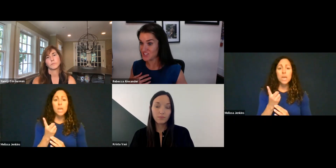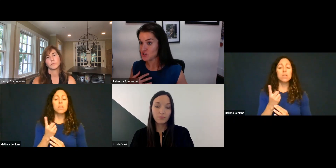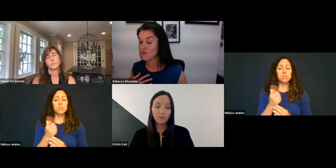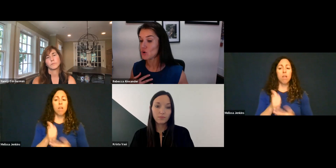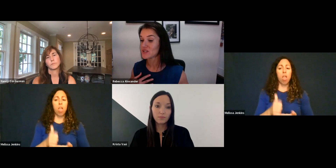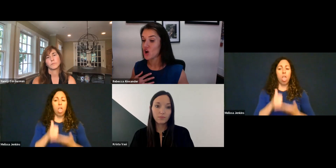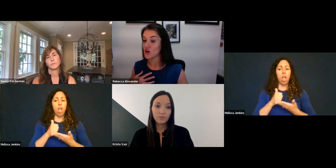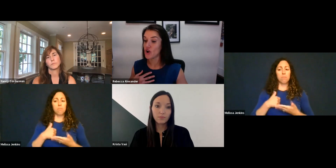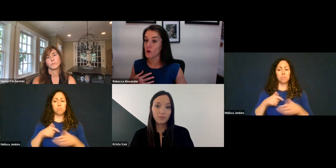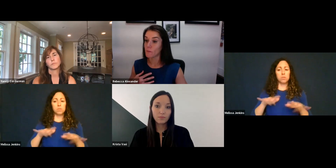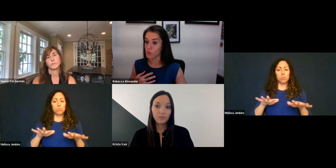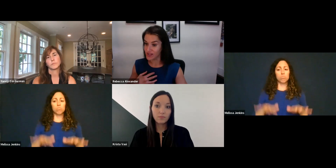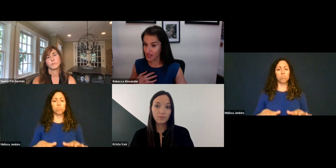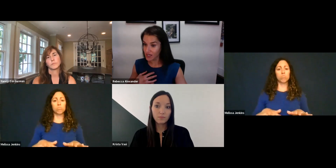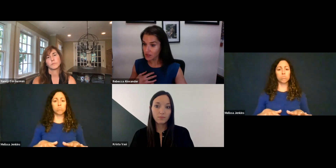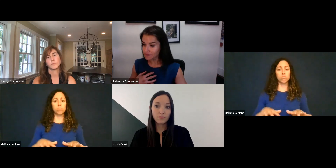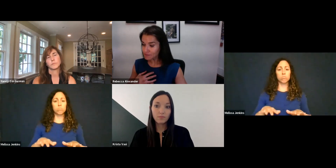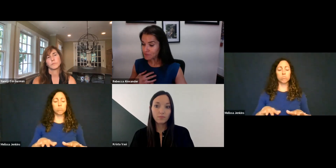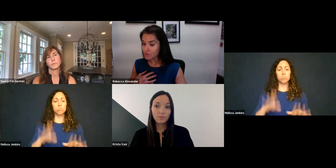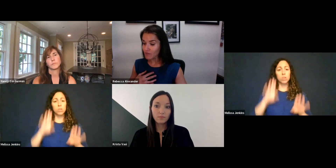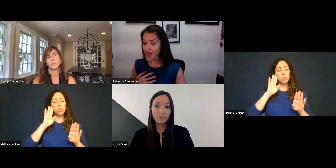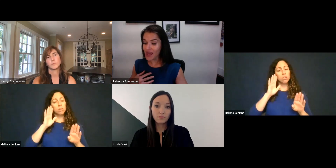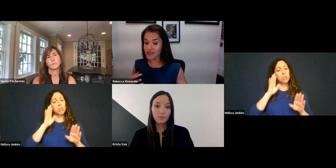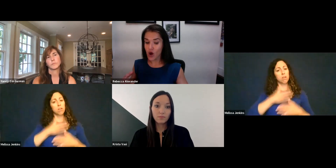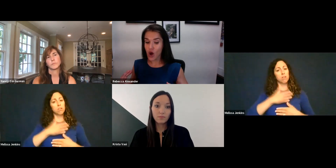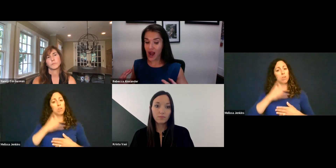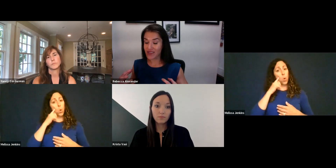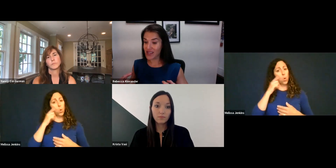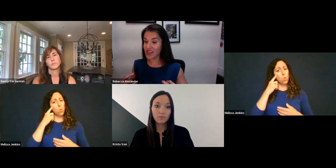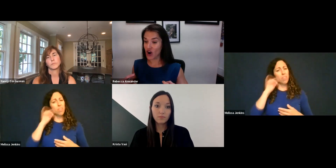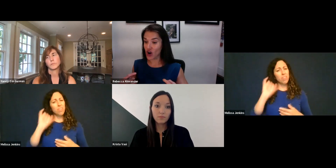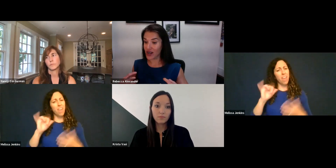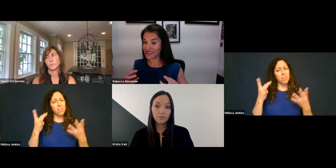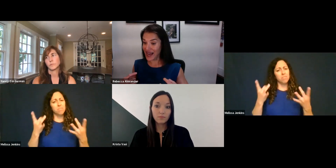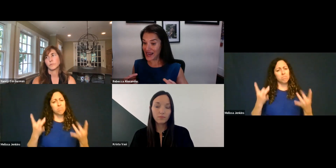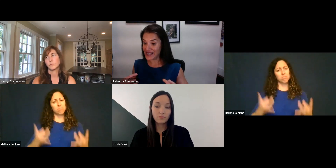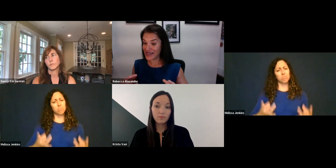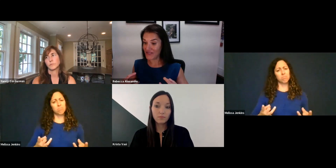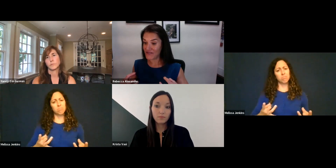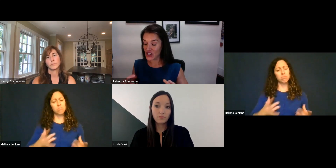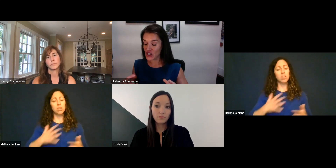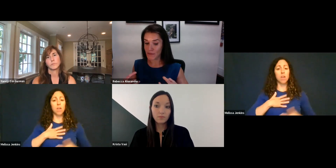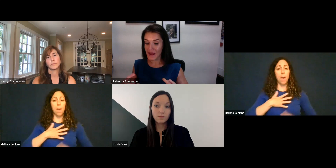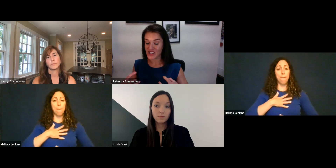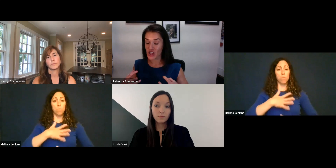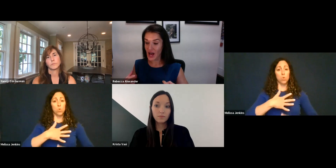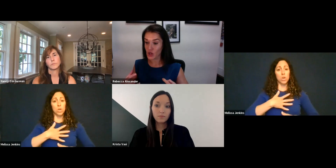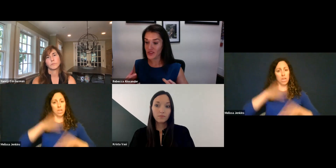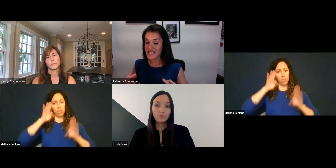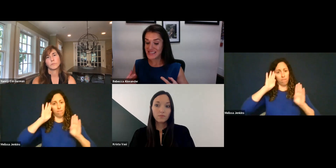us to focus on our breathing. And I think that our anxiety and fear and mental health